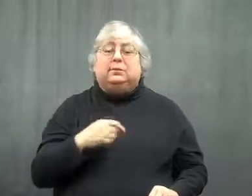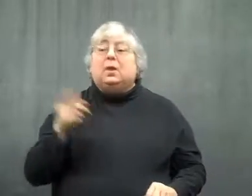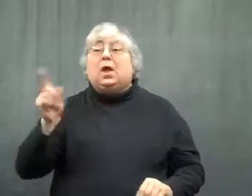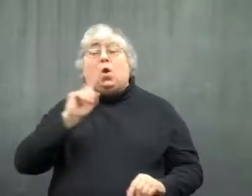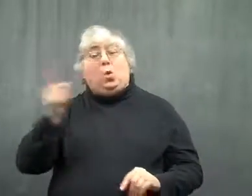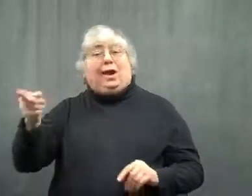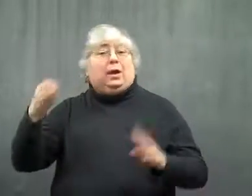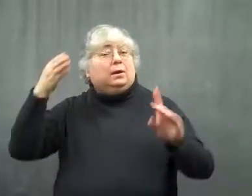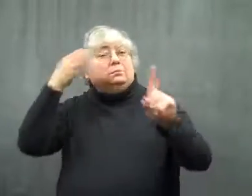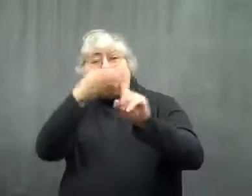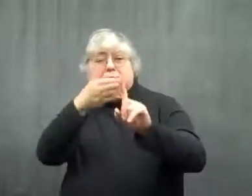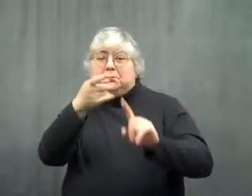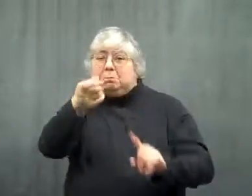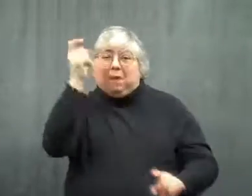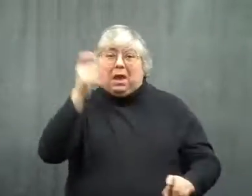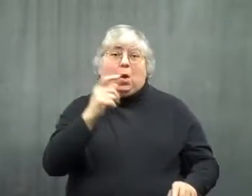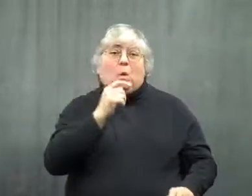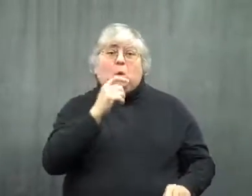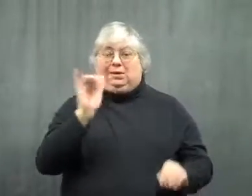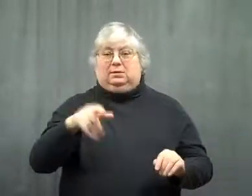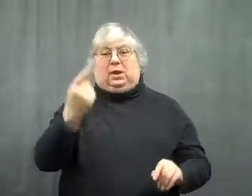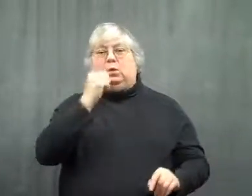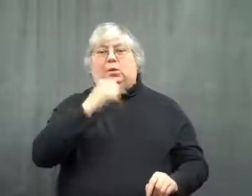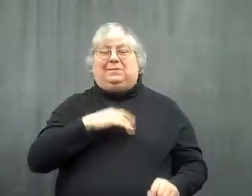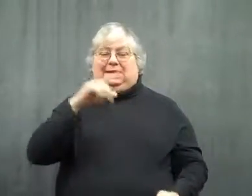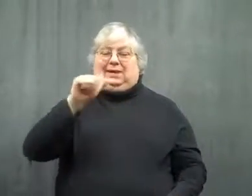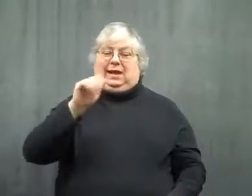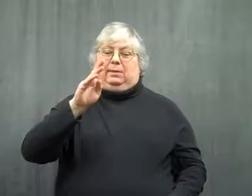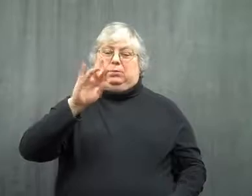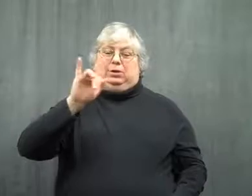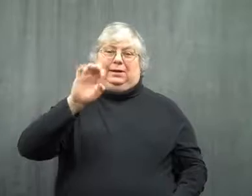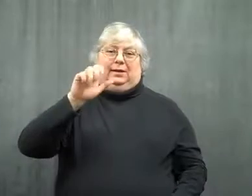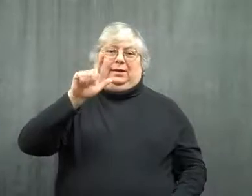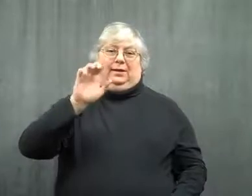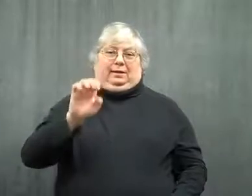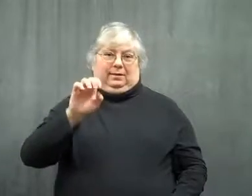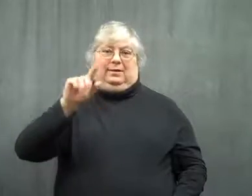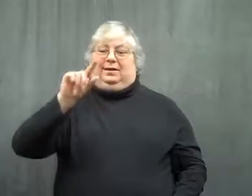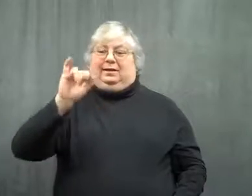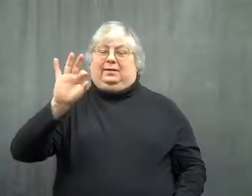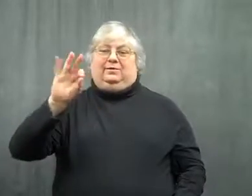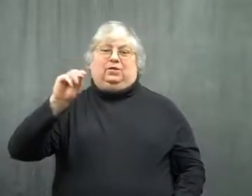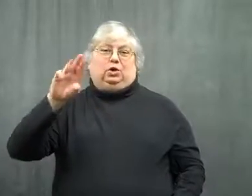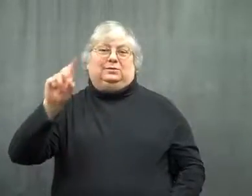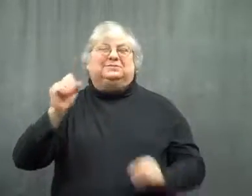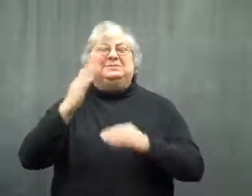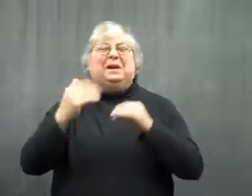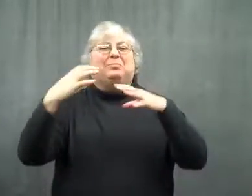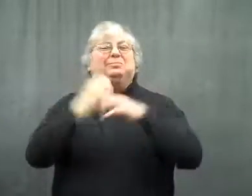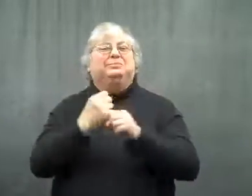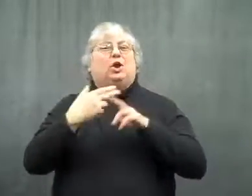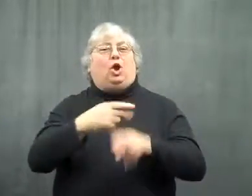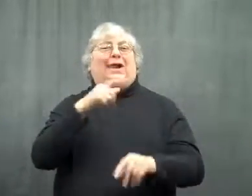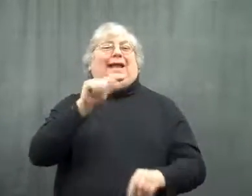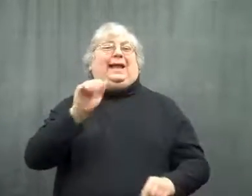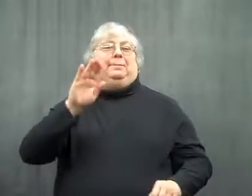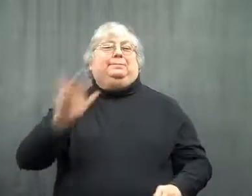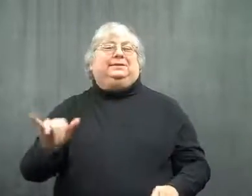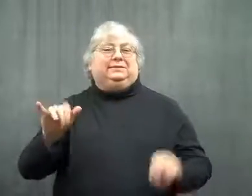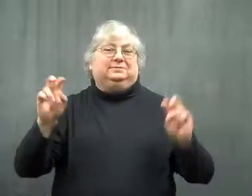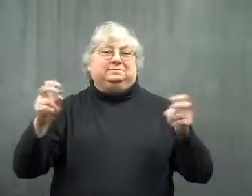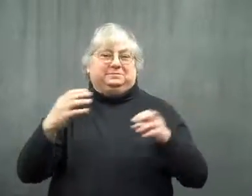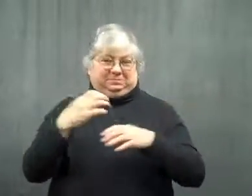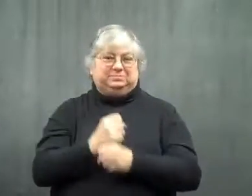His target was a woman, Gabrielle Giffords, also known as Gabby.